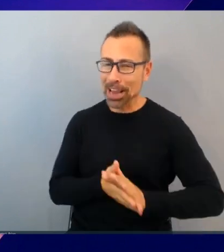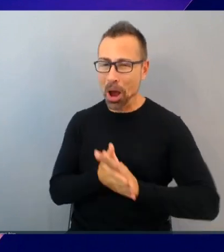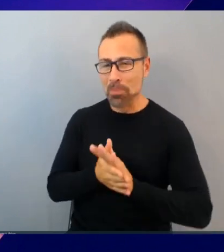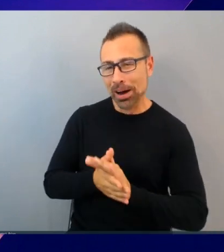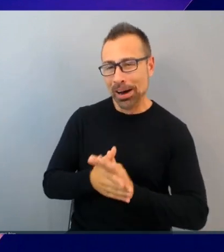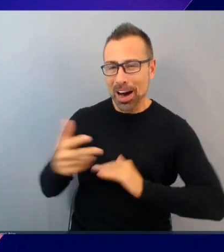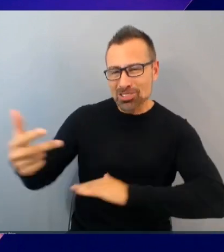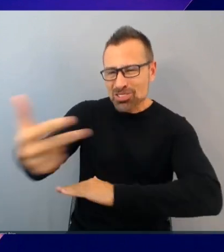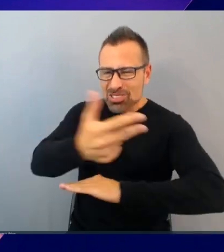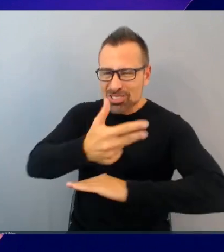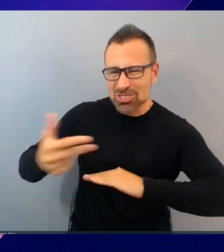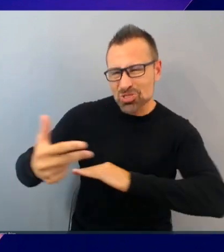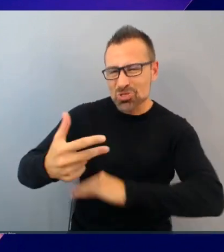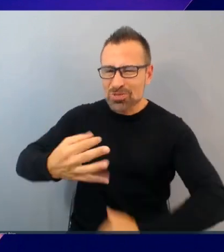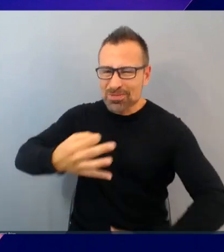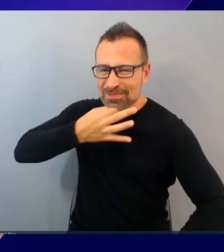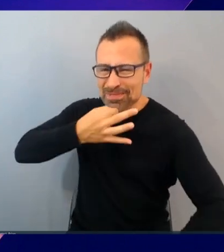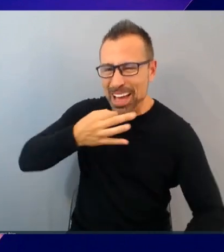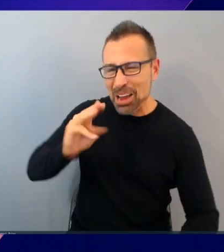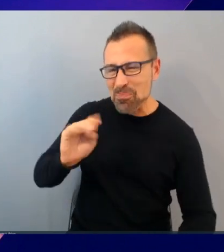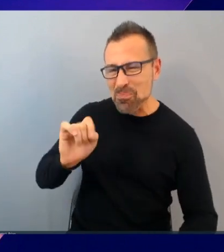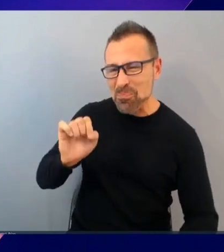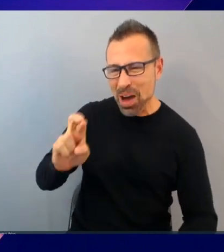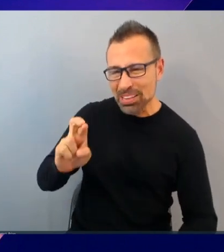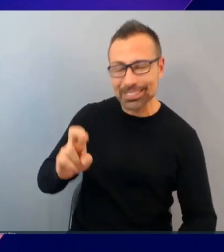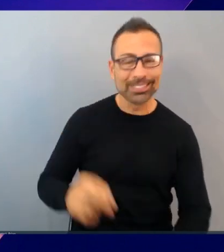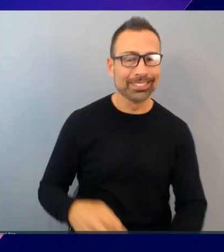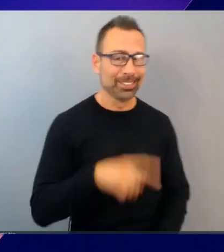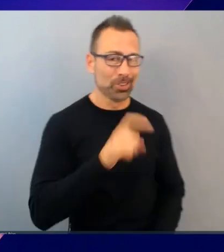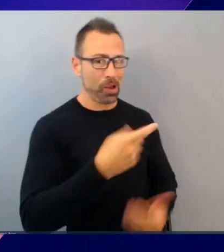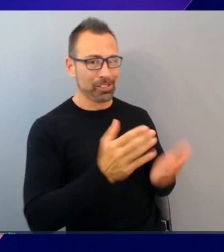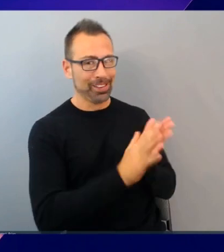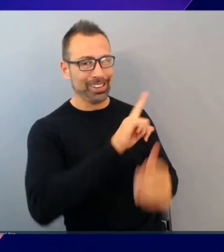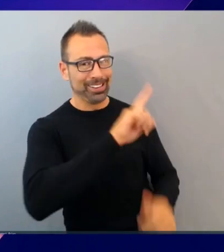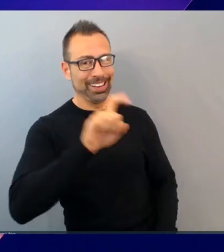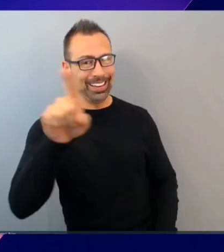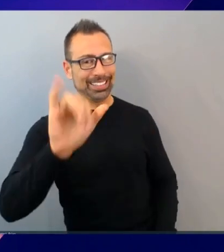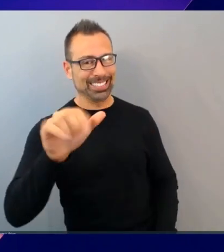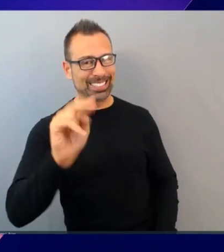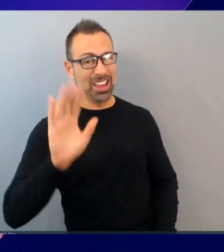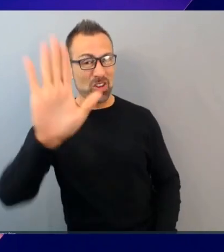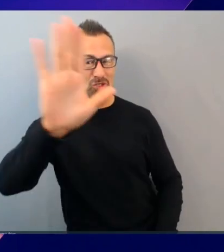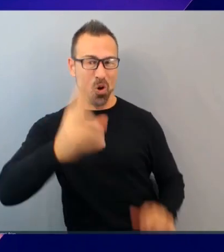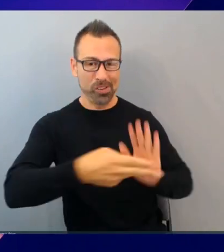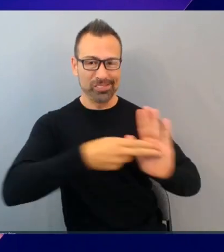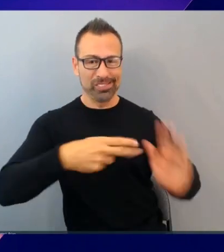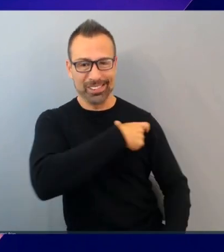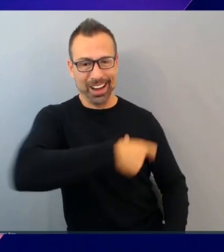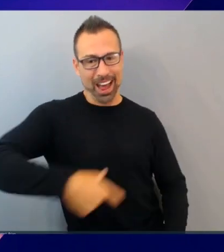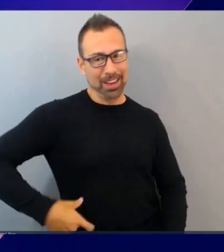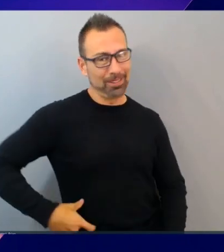You'll have to ask Jen. Okay. She won't give up that title willingly. I got it, I got it, yeah. Years and years of training. Yeah, yeah.